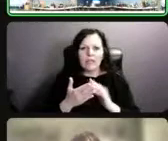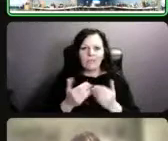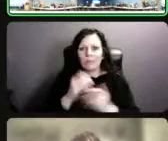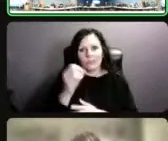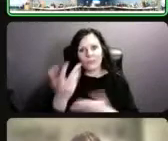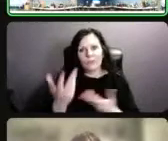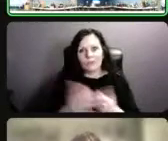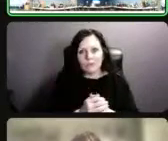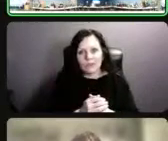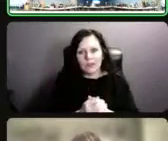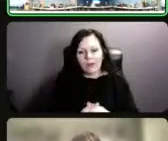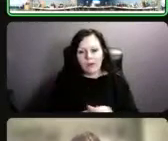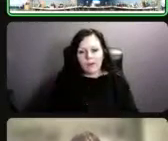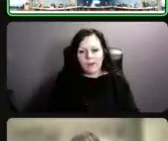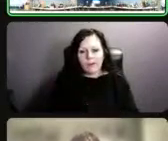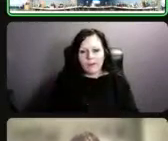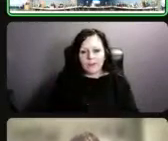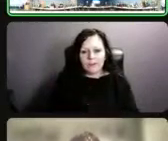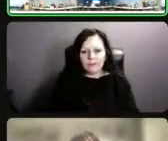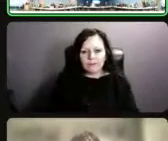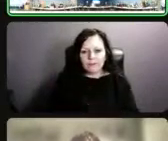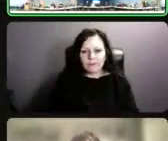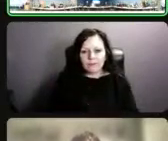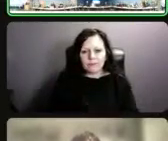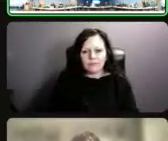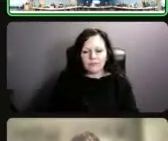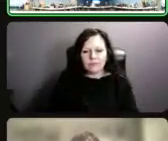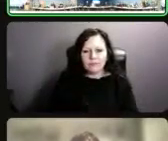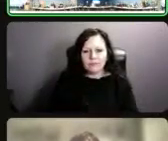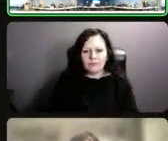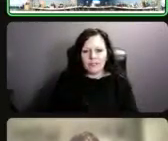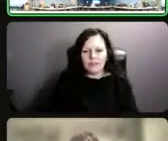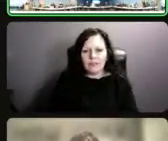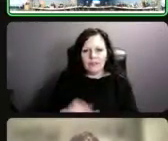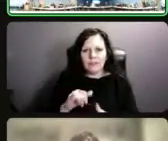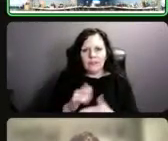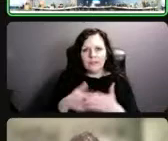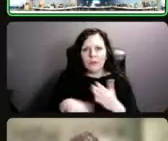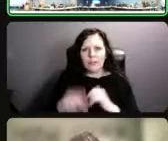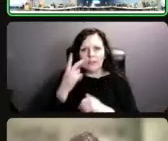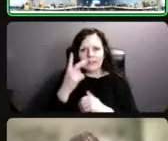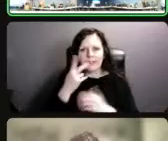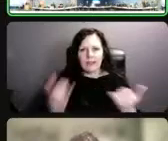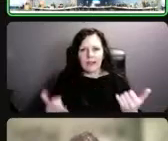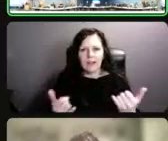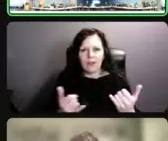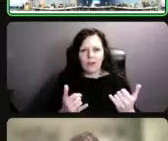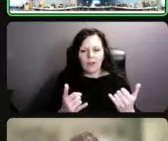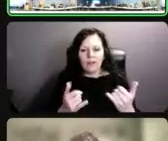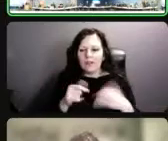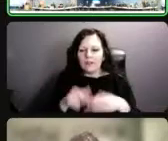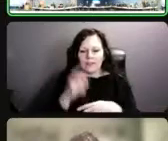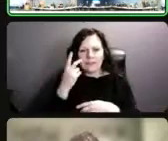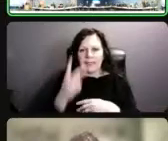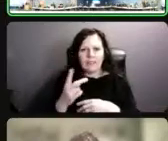LOWER SO THAT SPREAD BETWEEN A REAL MARKET VALUE ASSESSED VALUE GETS REALLY CLOSER TO ZERO.